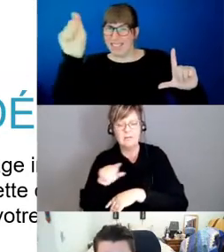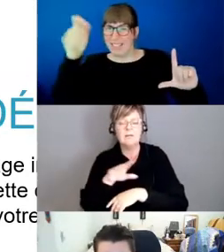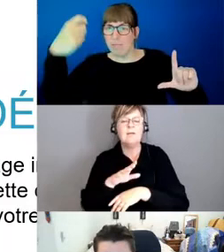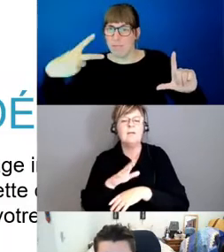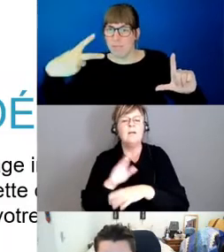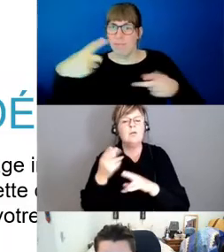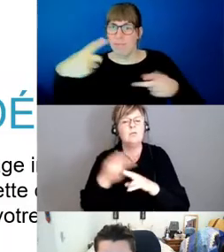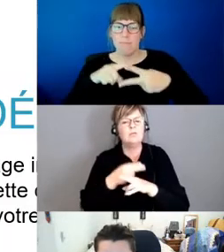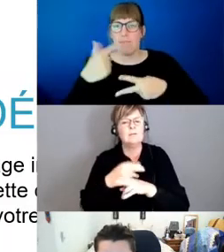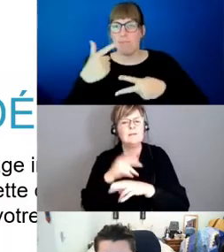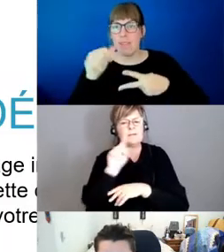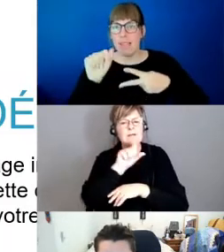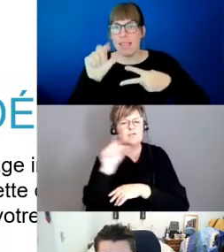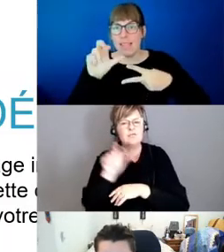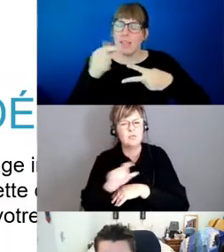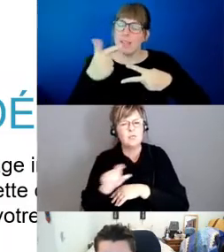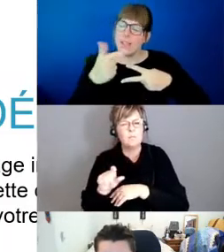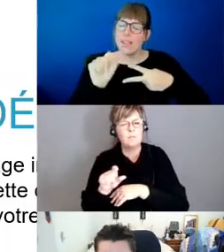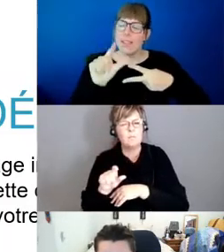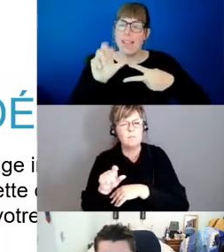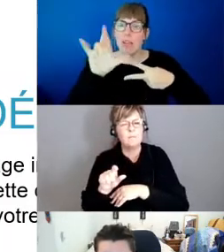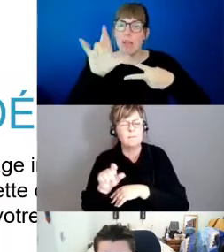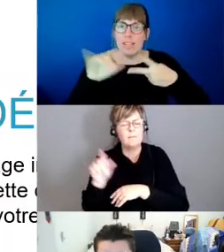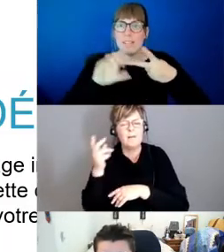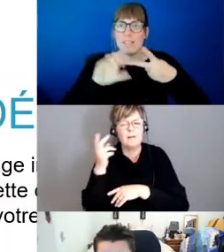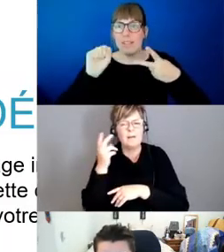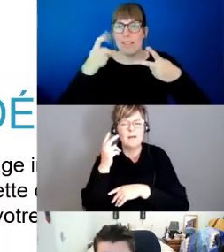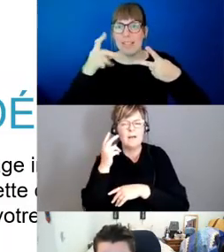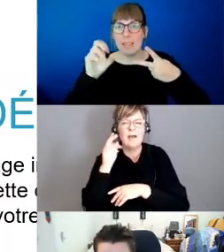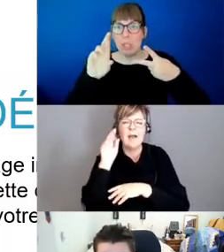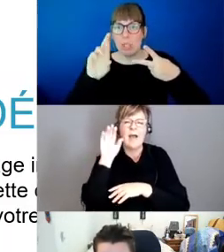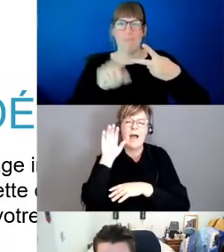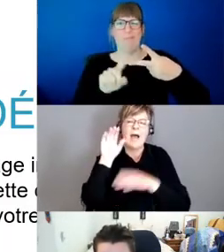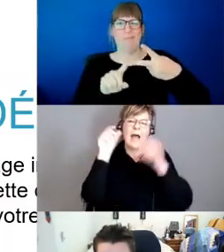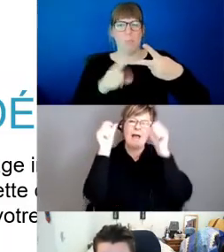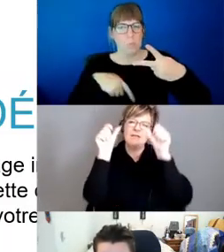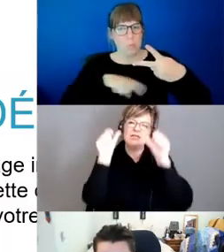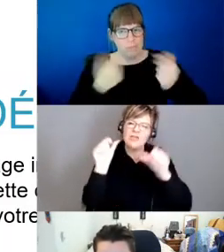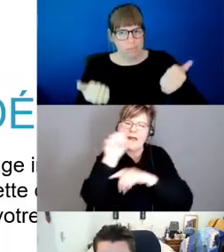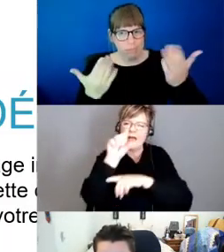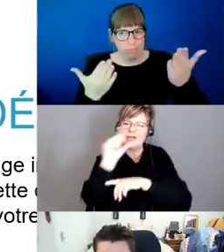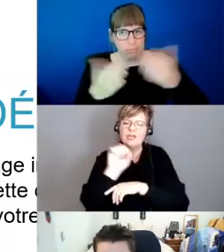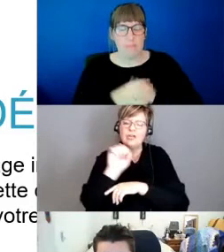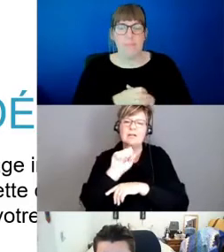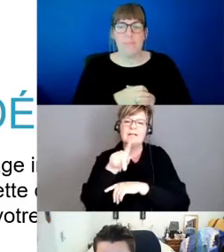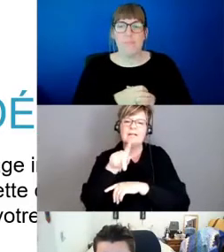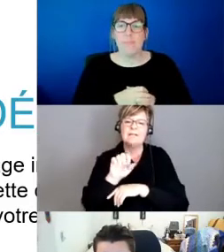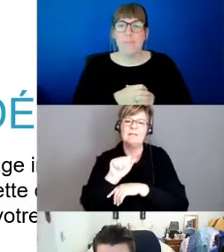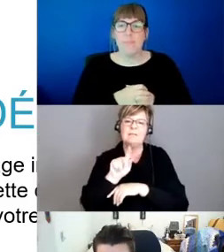CURRENT PRESENTERS. IF YOU ARE USING SHORTCUTS, YOU CAN PRESS ALT F #16789 ON YOUR COMPUTER